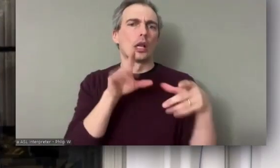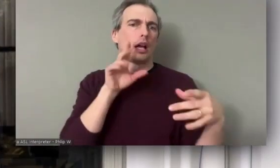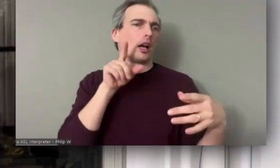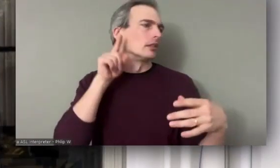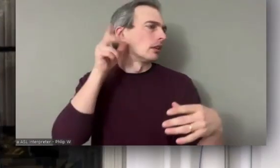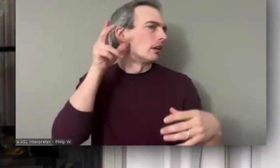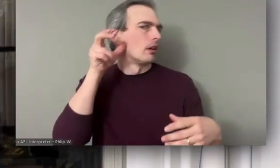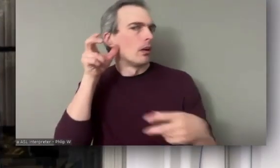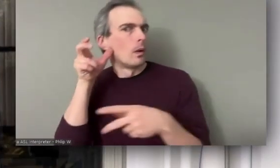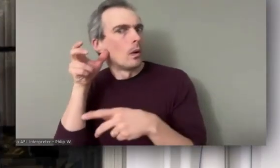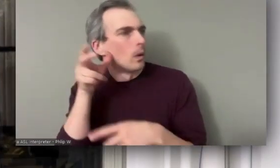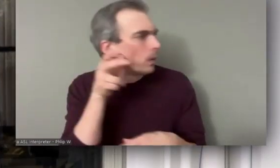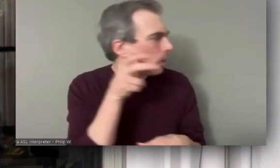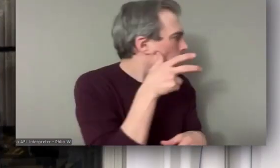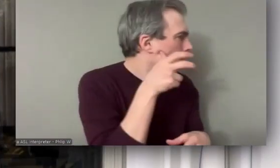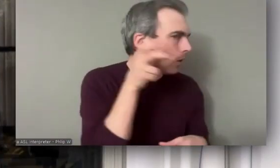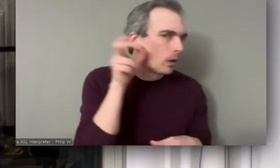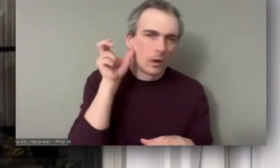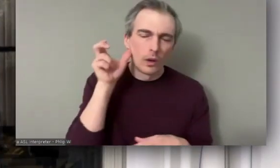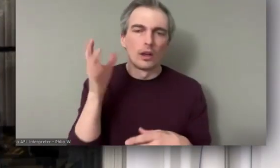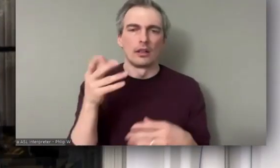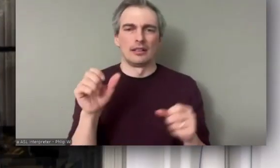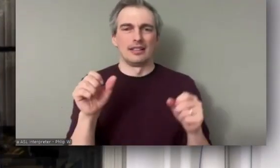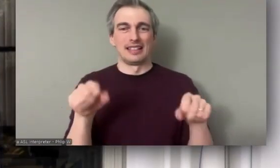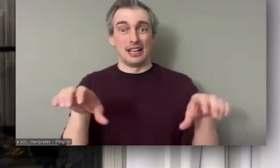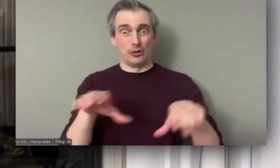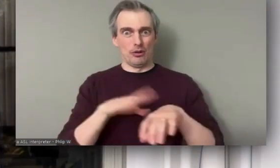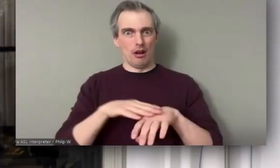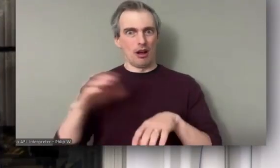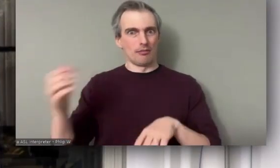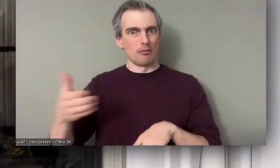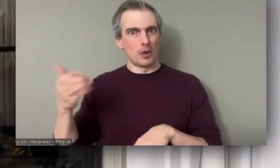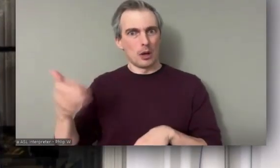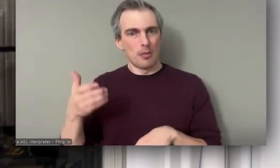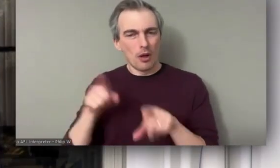You can do that as well. So just taking some of those design patterns and being like... Oh yeah.